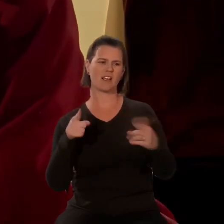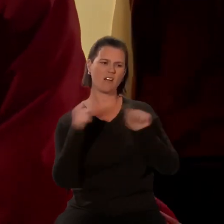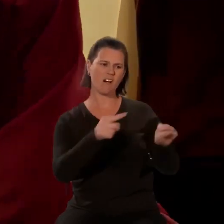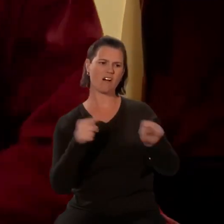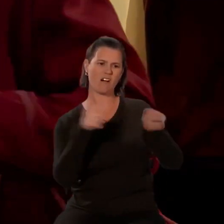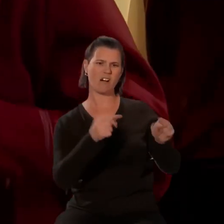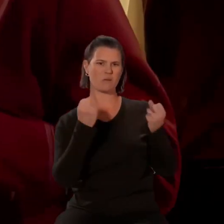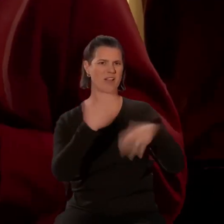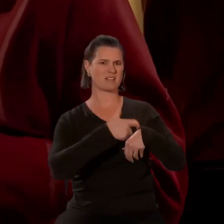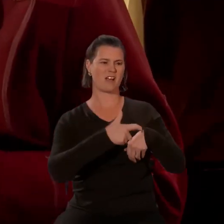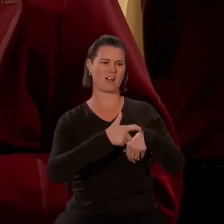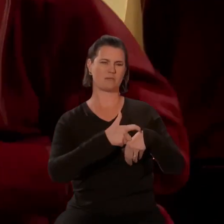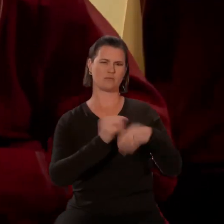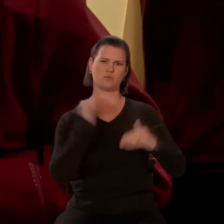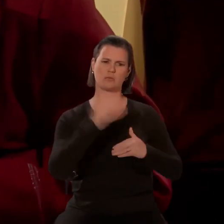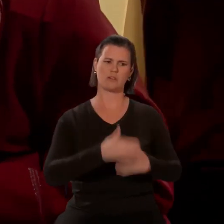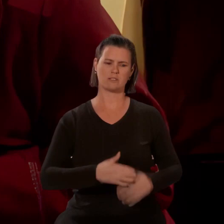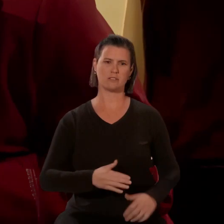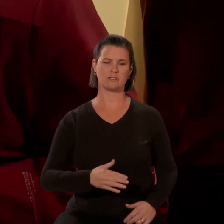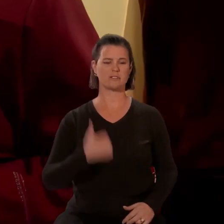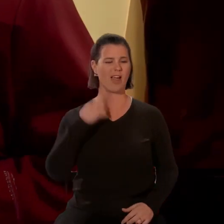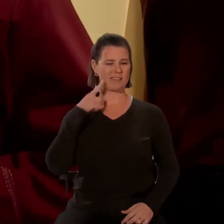I'd imagine he did it on purpose, just to be near her.